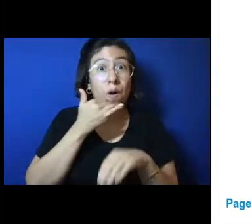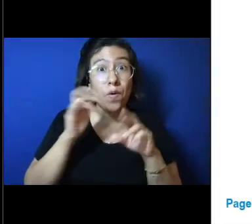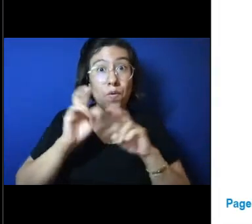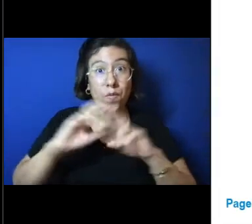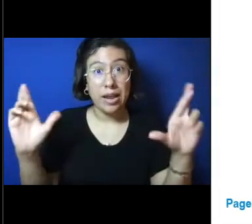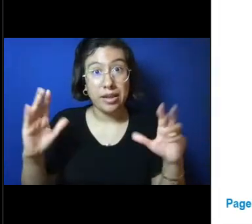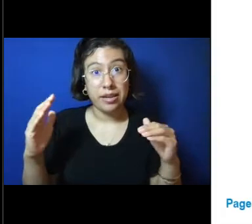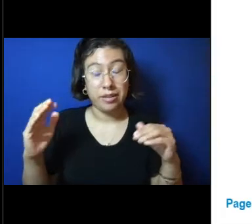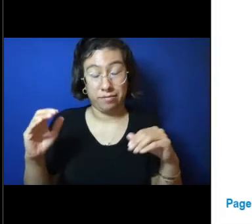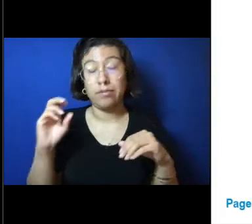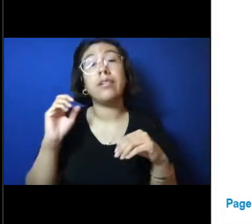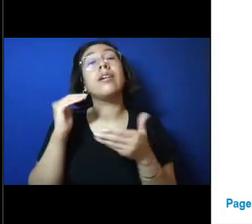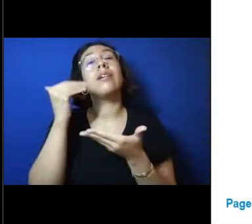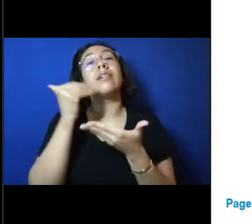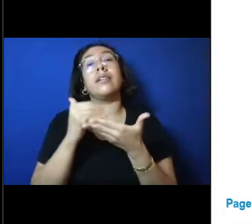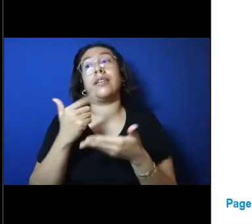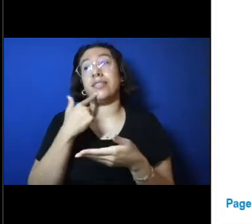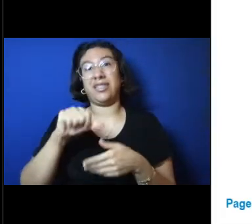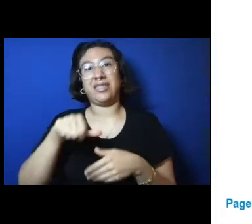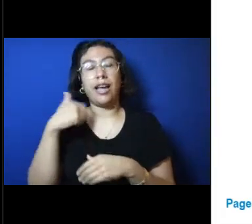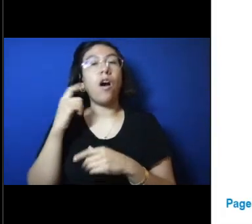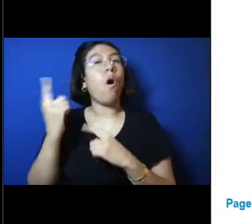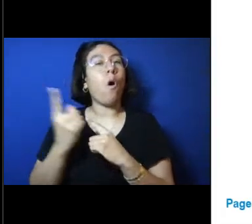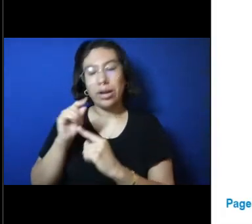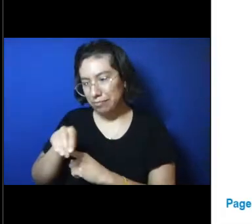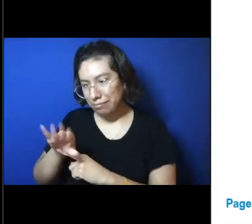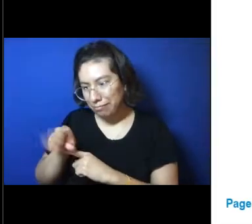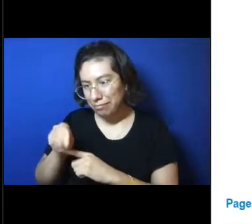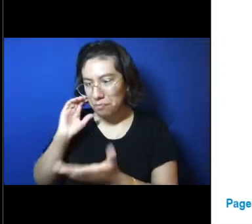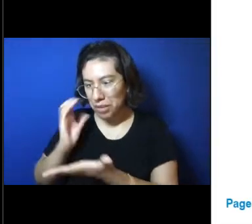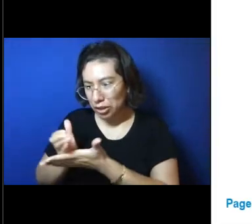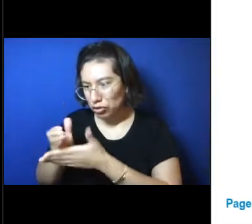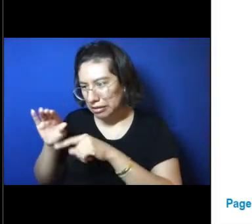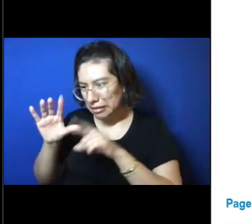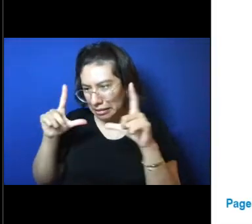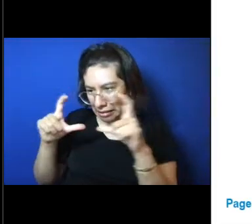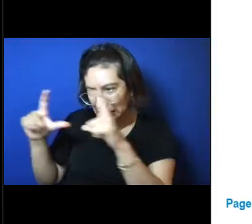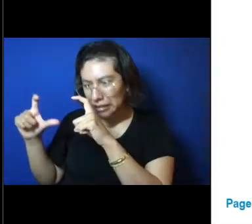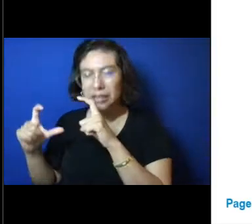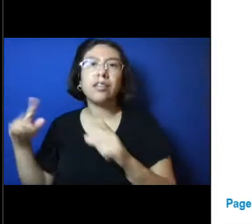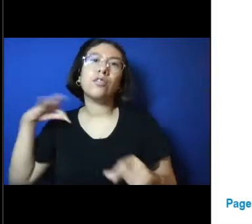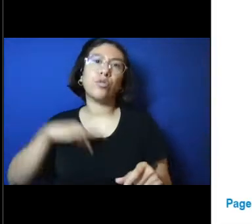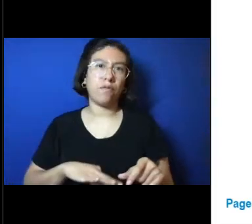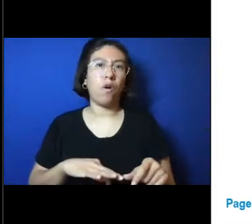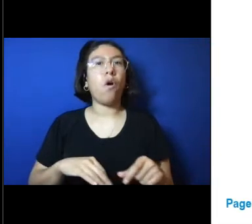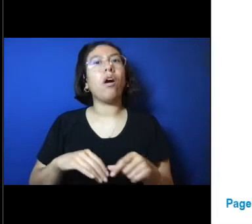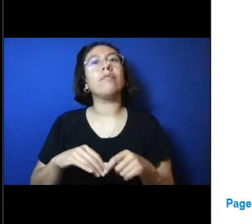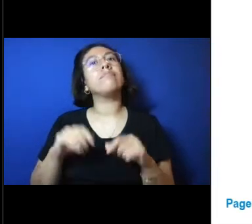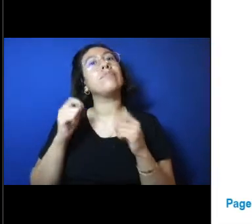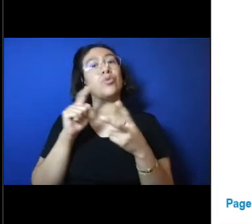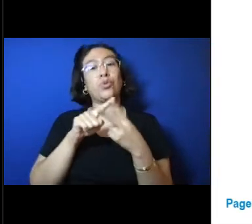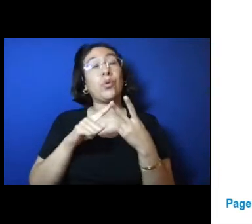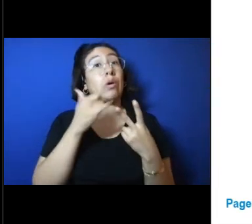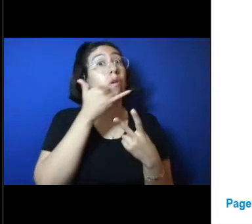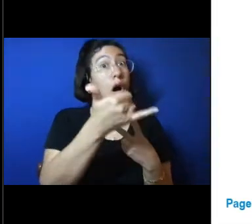And the other thing I can say is always take pictures. Pictures are extremely useful. So those two things, instead of touching the turtle,